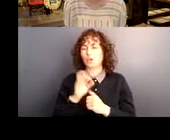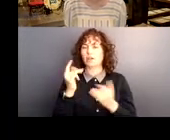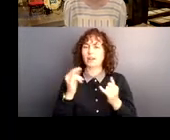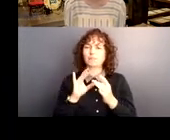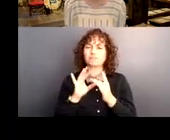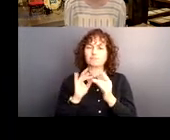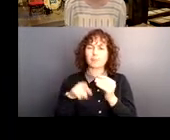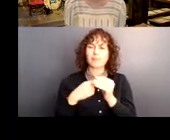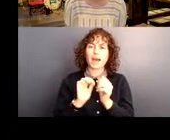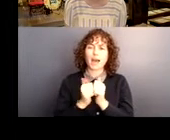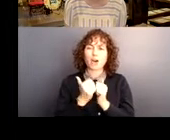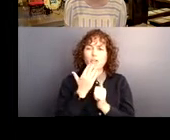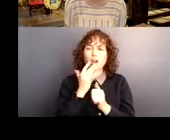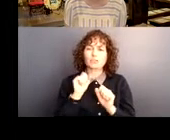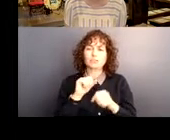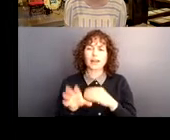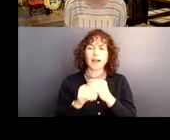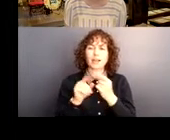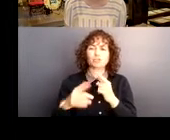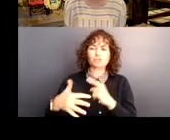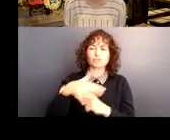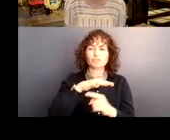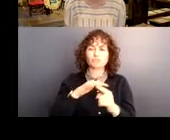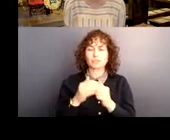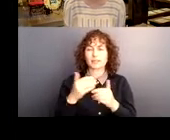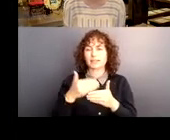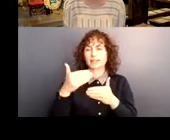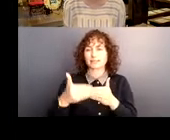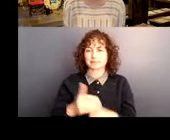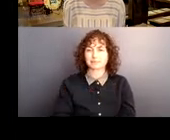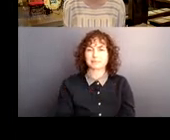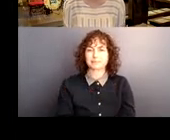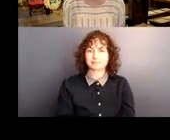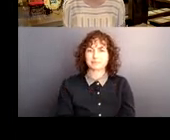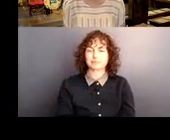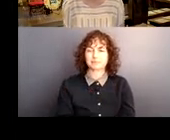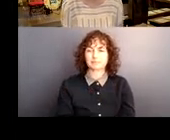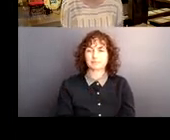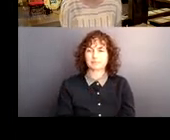about how colors contribute to classroom atmosphere with Meredith on the next slide. Thank you Bonny.